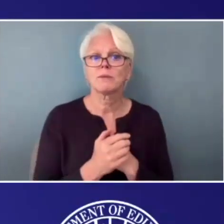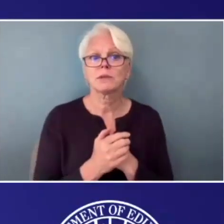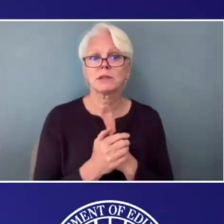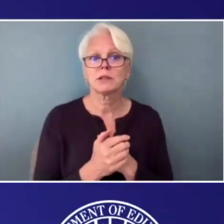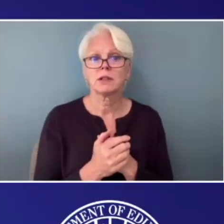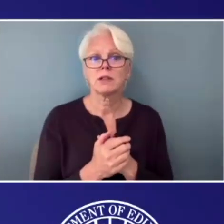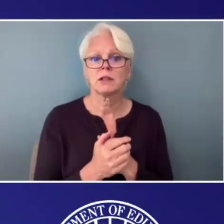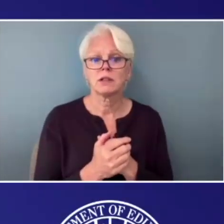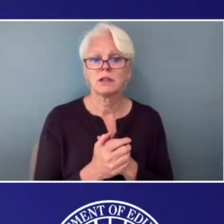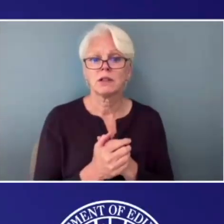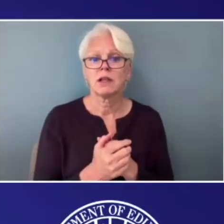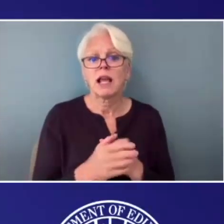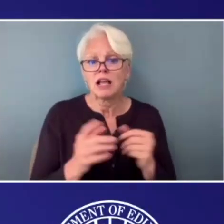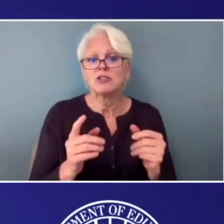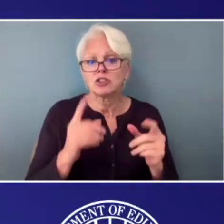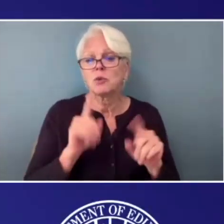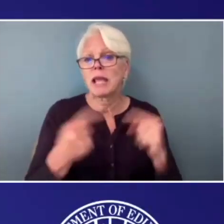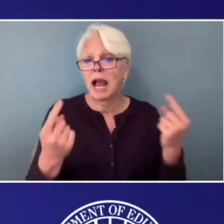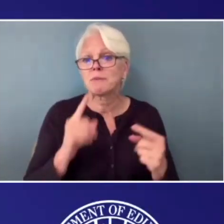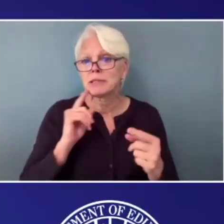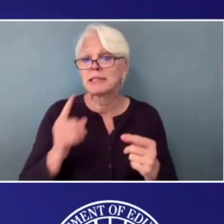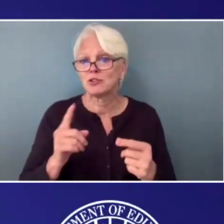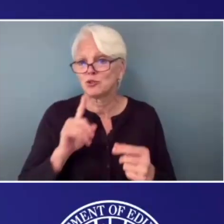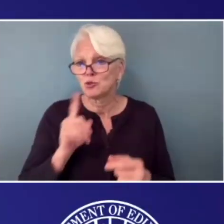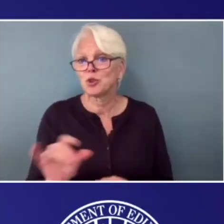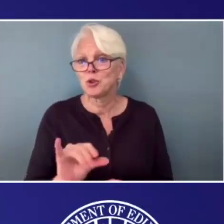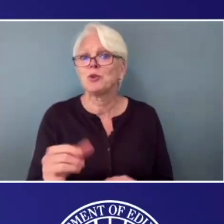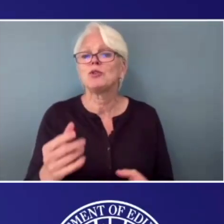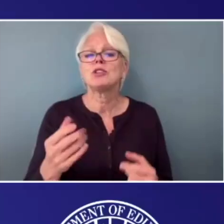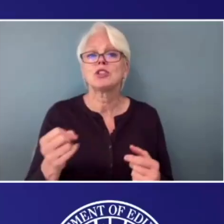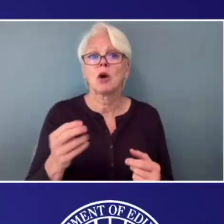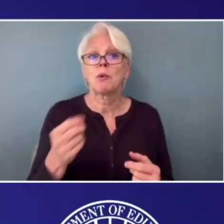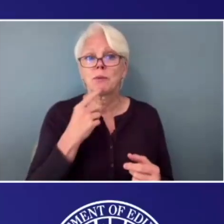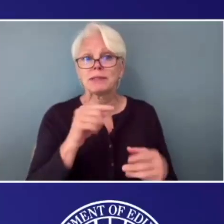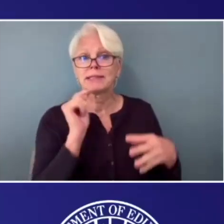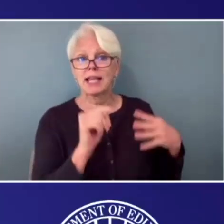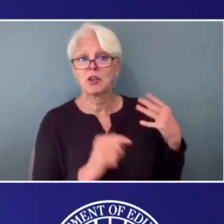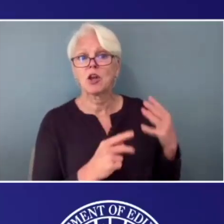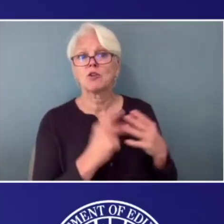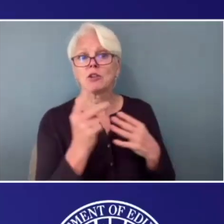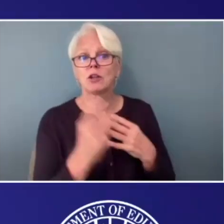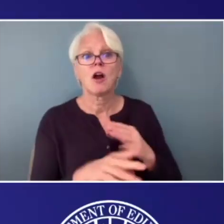true, right? So, so we would then say then those programs are not considered as